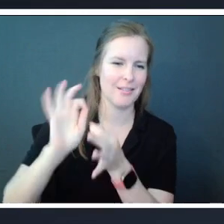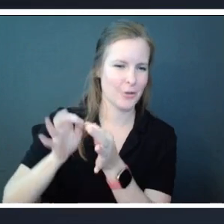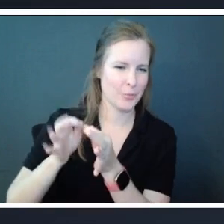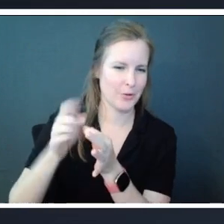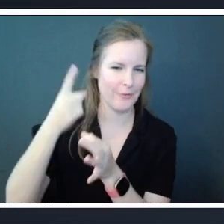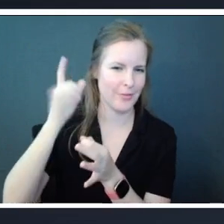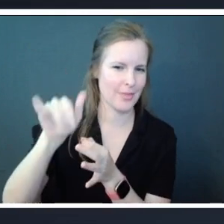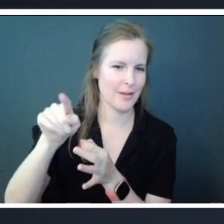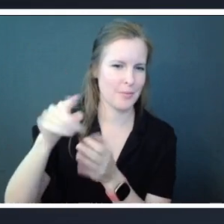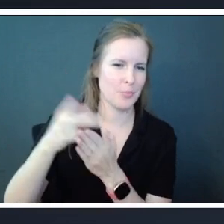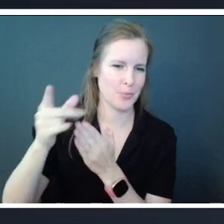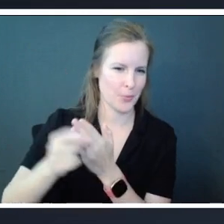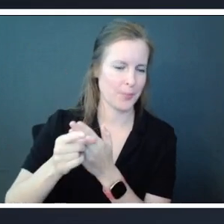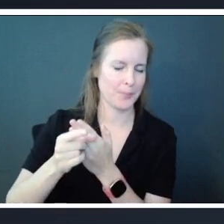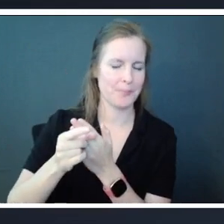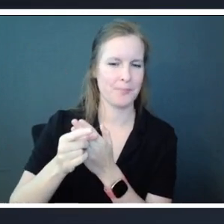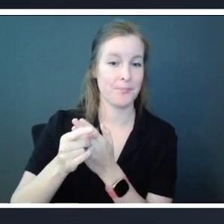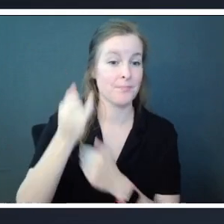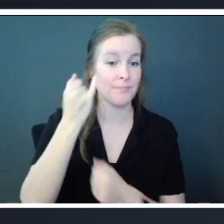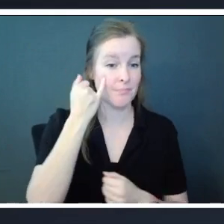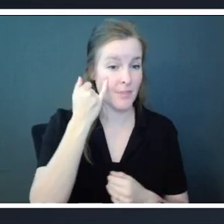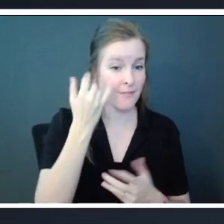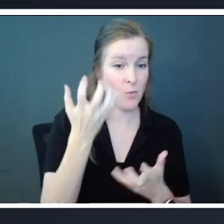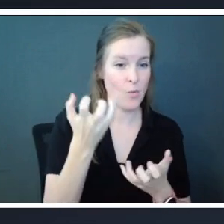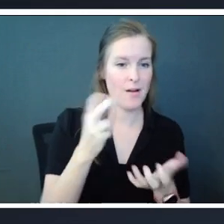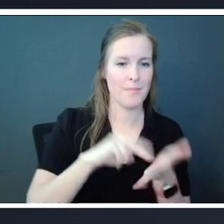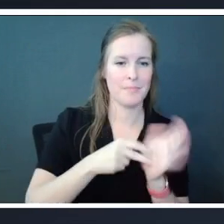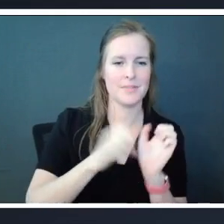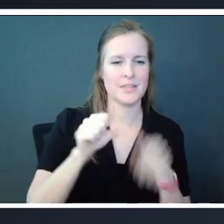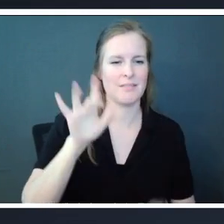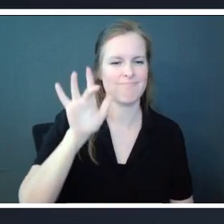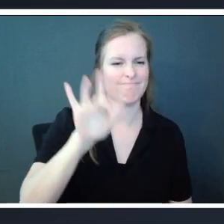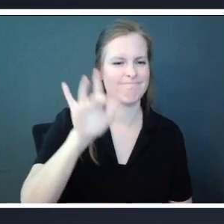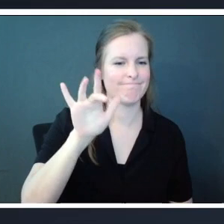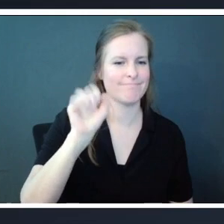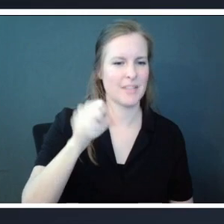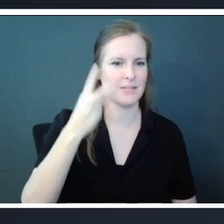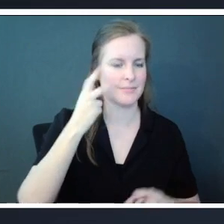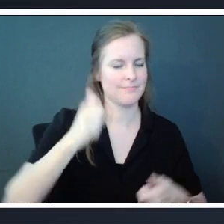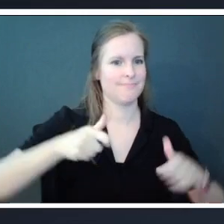So, if you want that, you'd be able click a button and see it. We also have Spanish interpretation